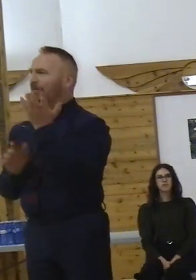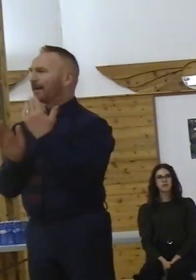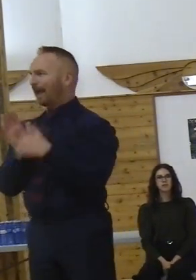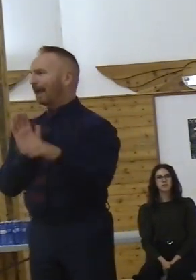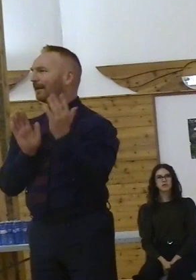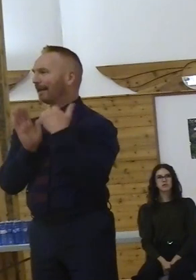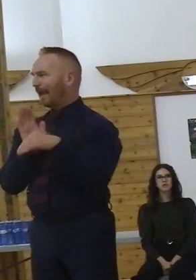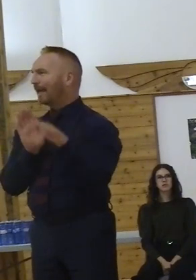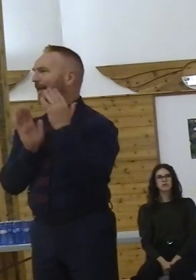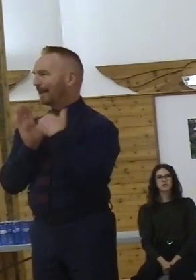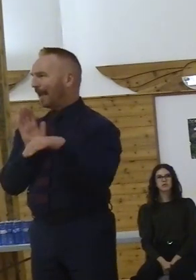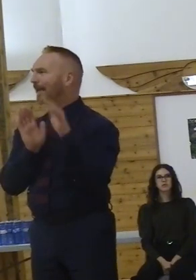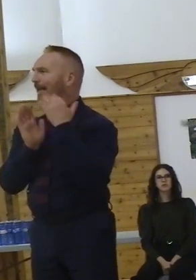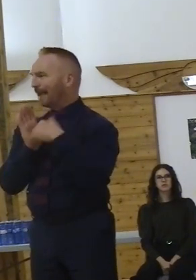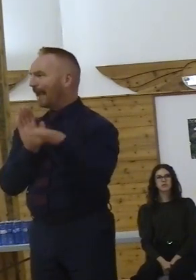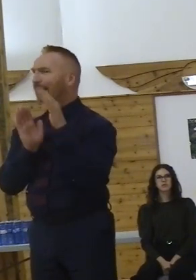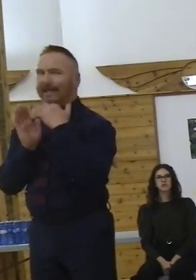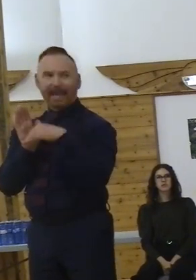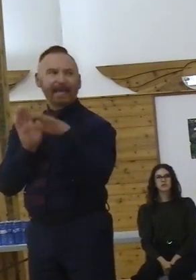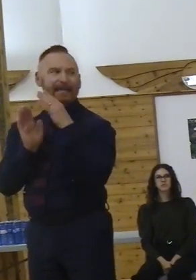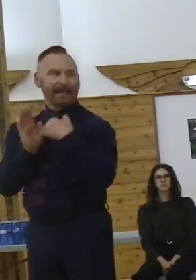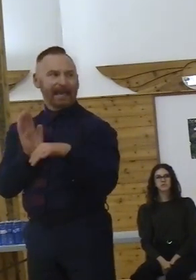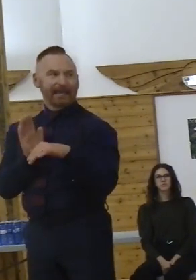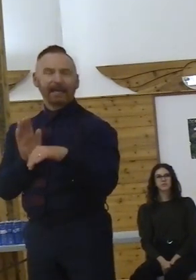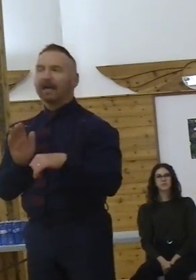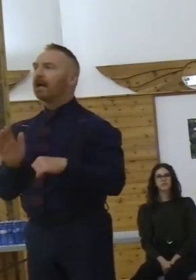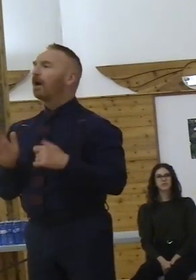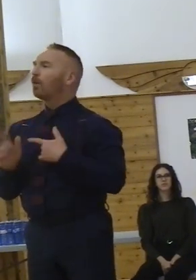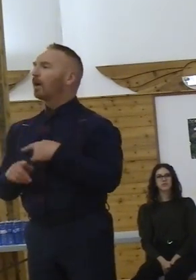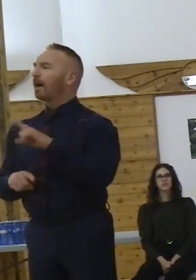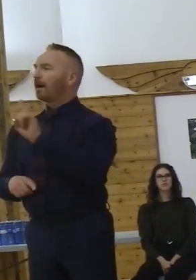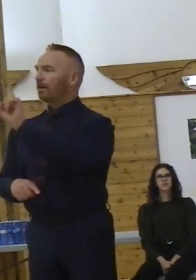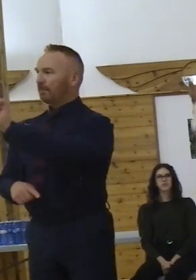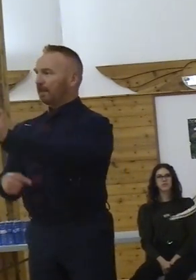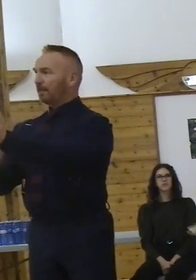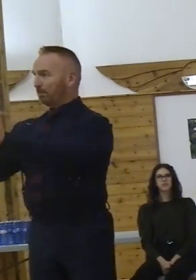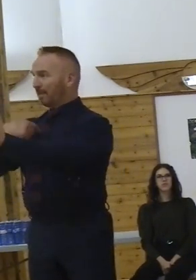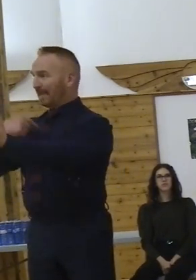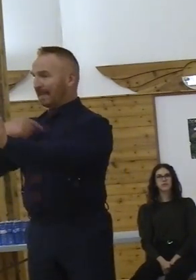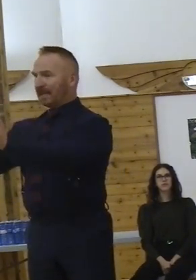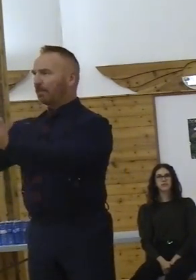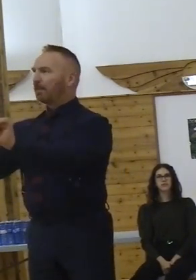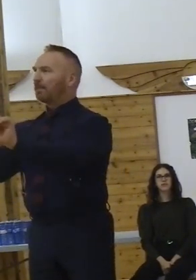It seemed like I could see the back of myself standing, there's a silhouette on the other